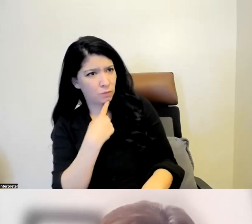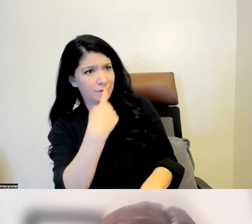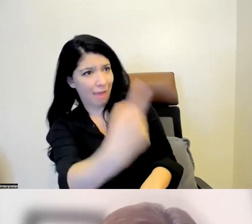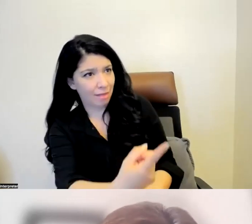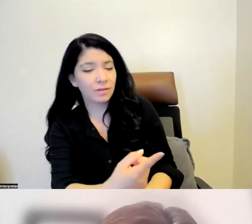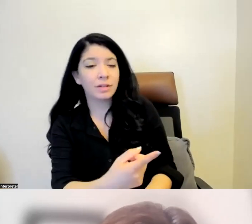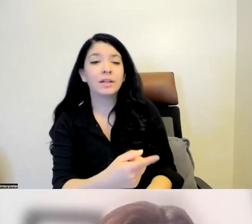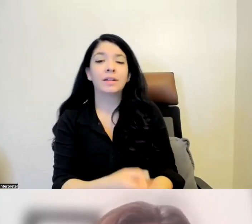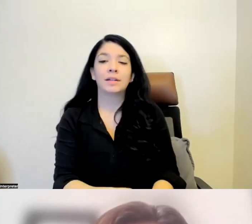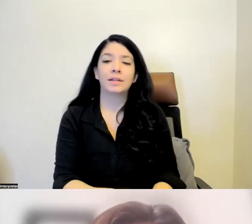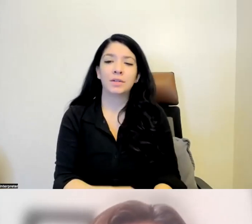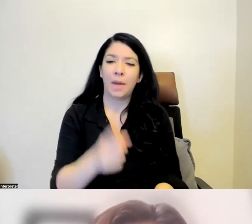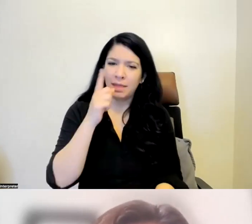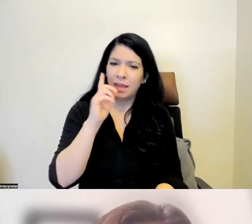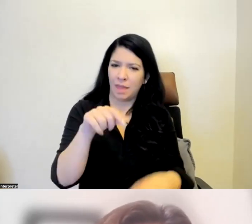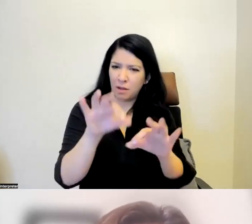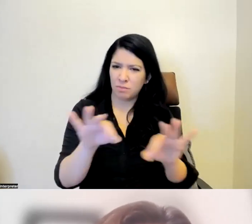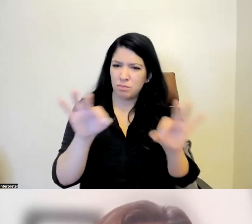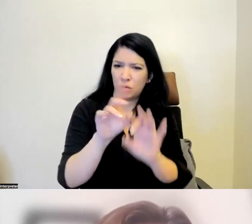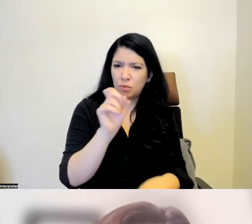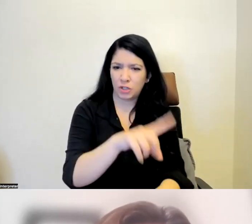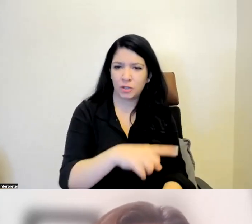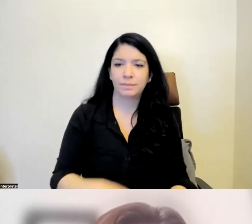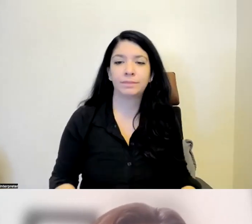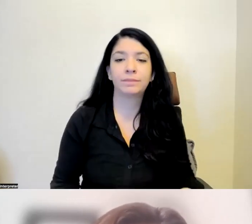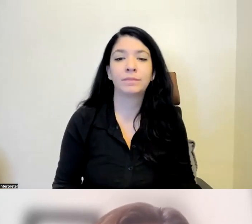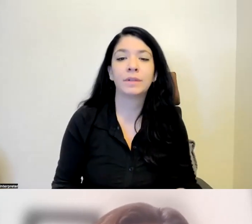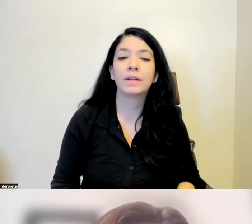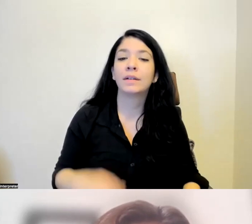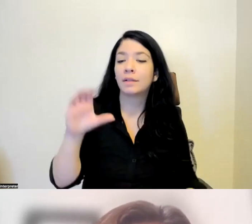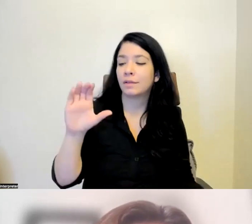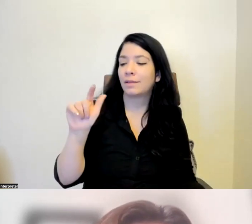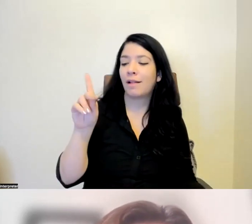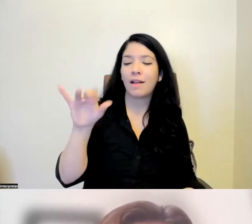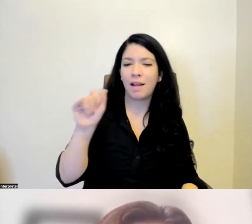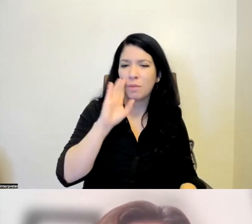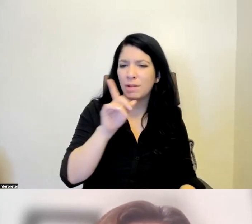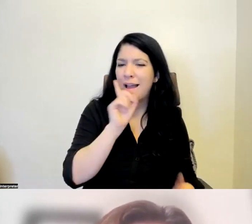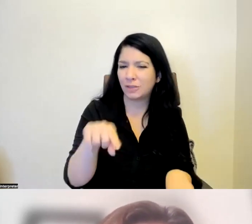Yeah, this is Claudia. I will do a first shot at this. There are